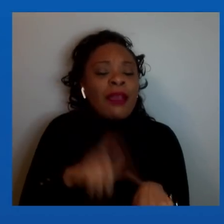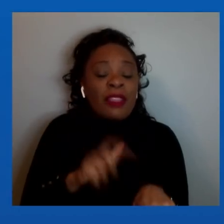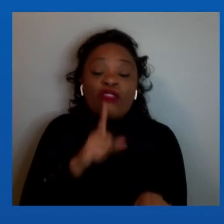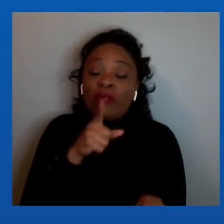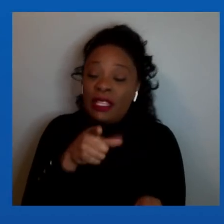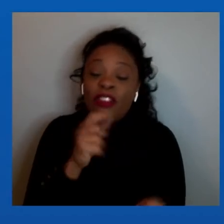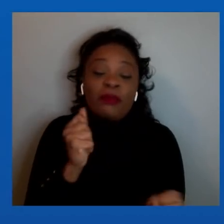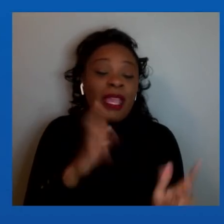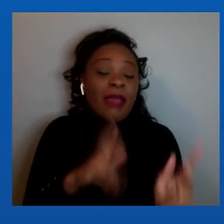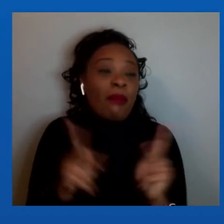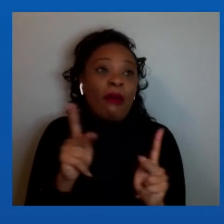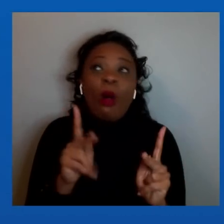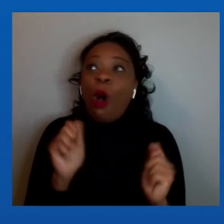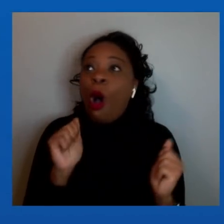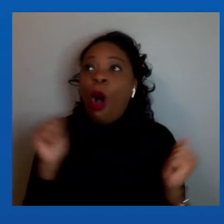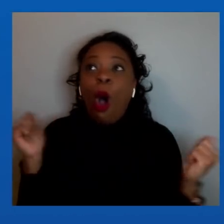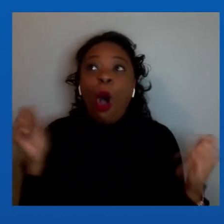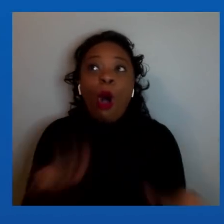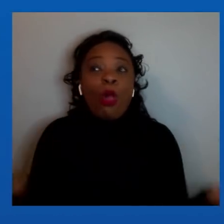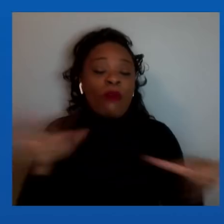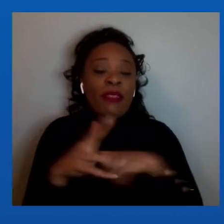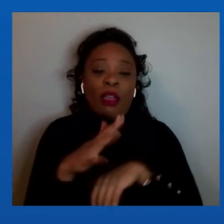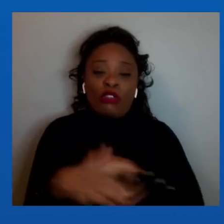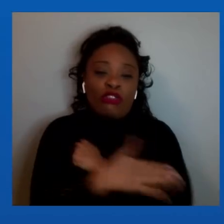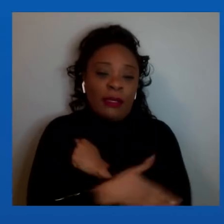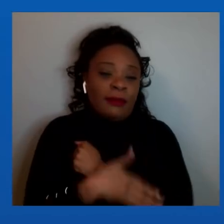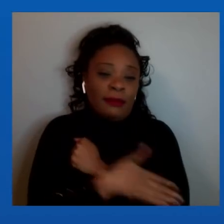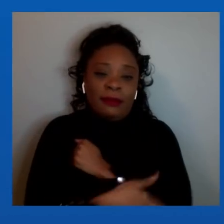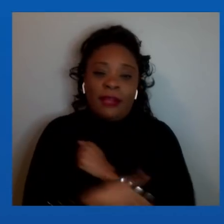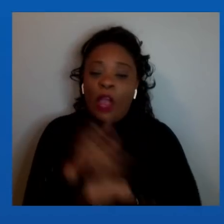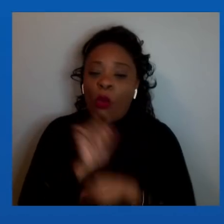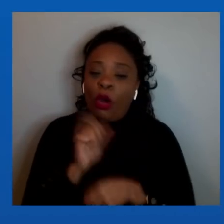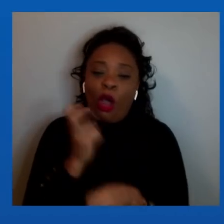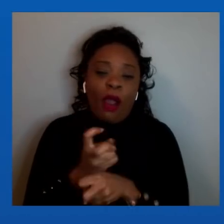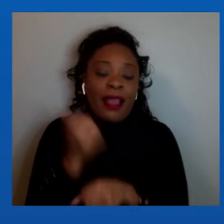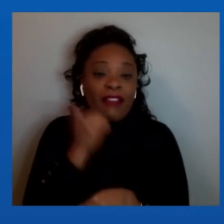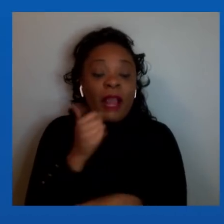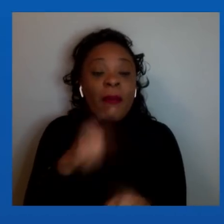who work hard every day and still struggle to get by.